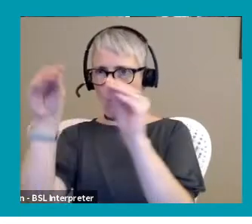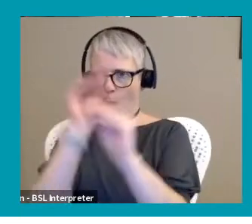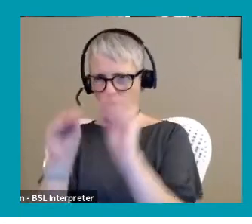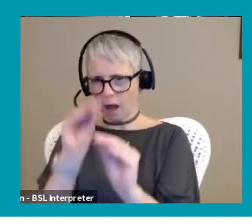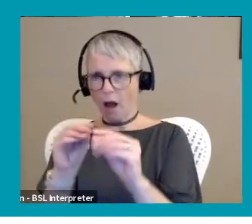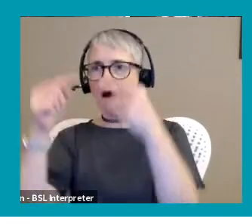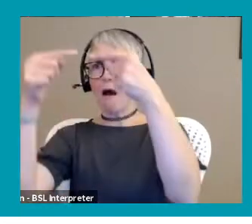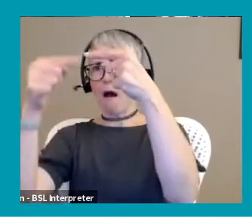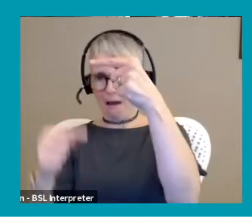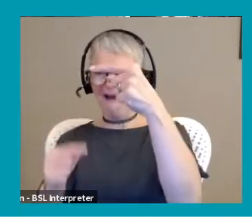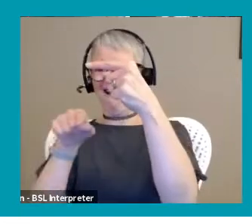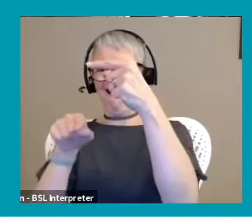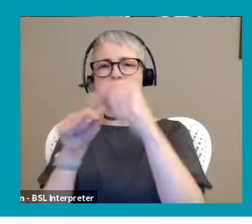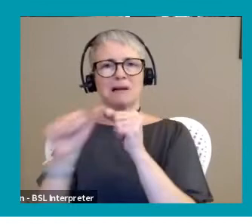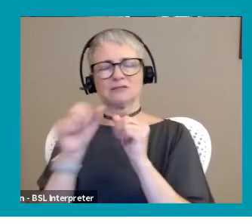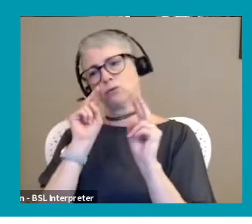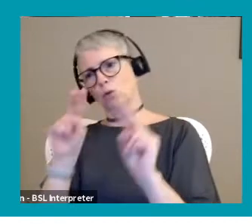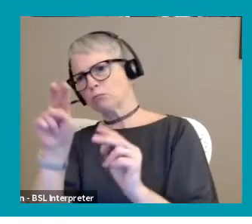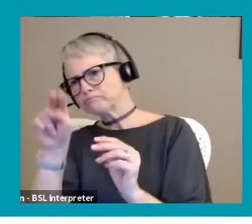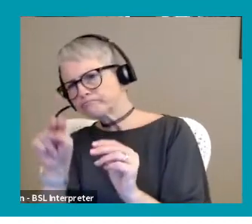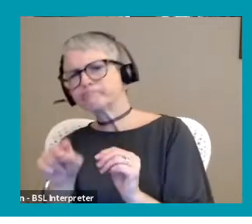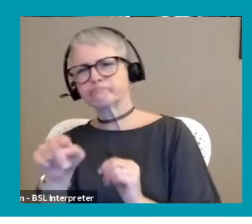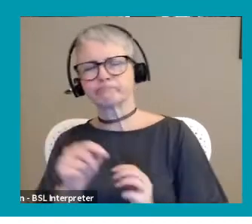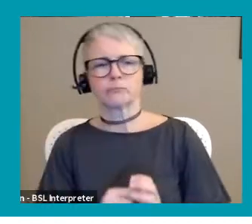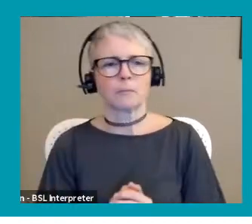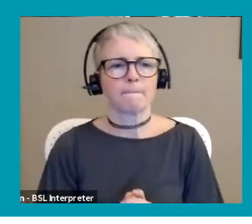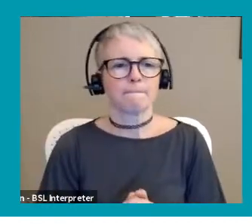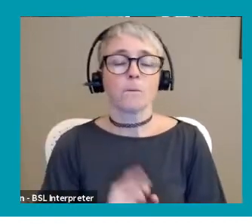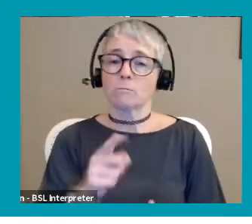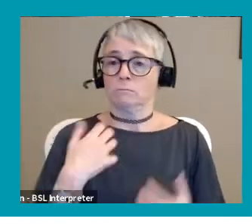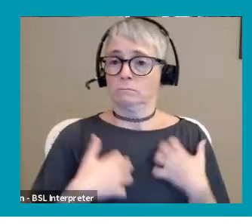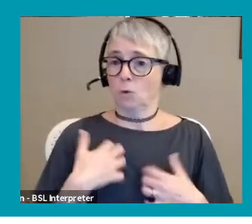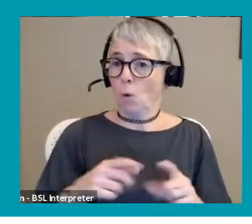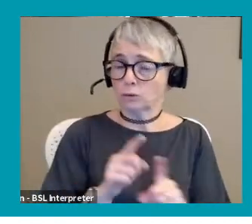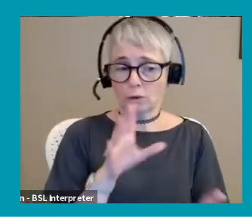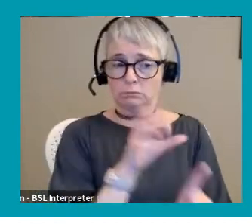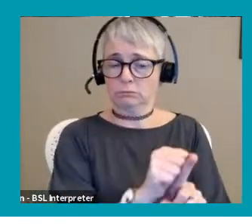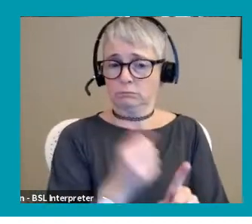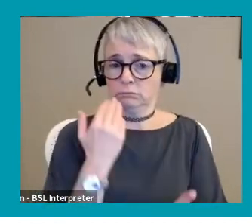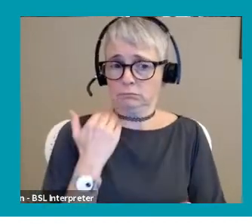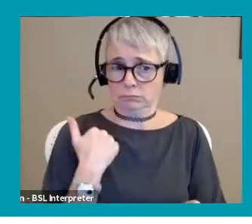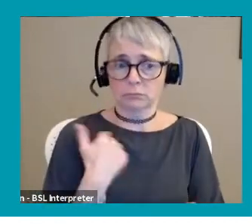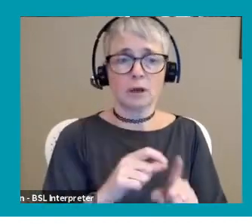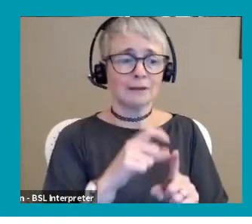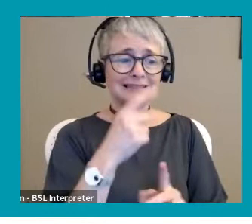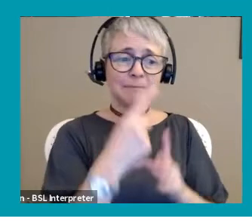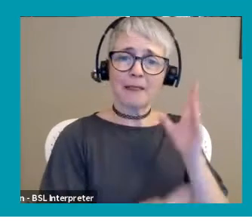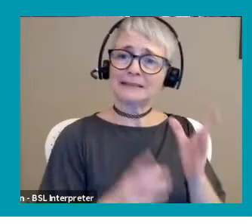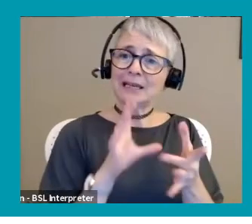Other opportunities come up there as well. For instance I found the disability connect mentoring scheme which is an